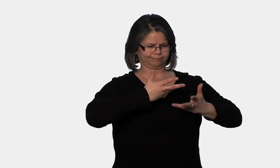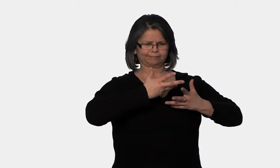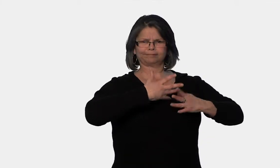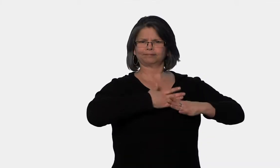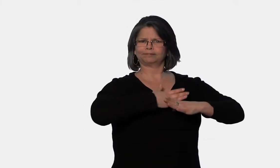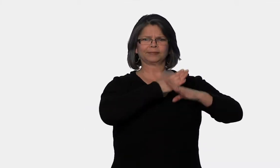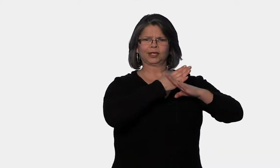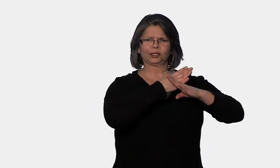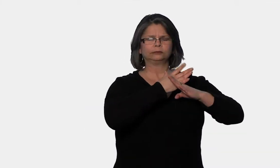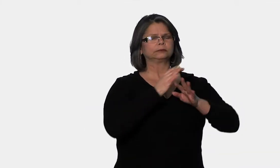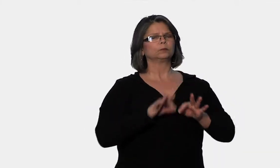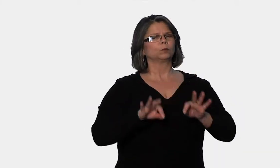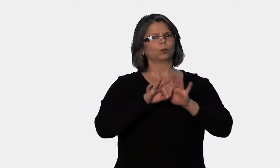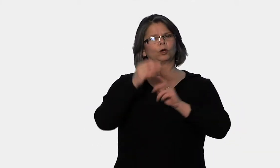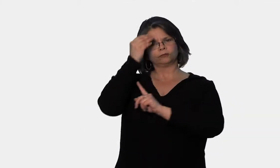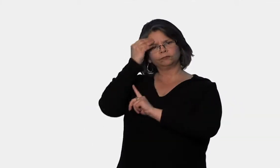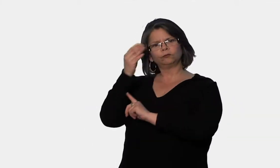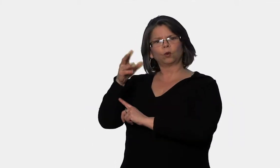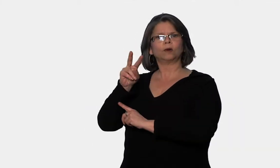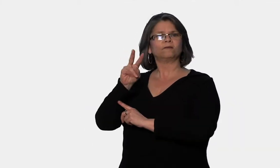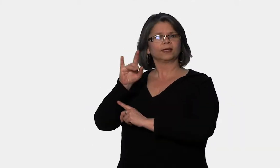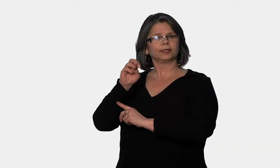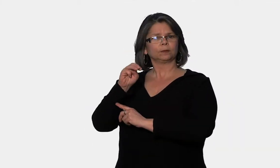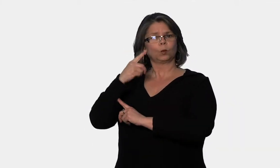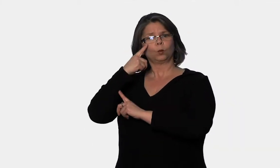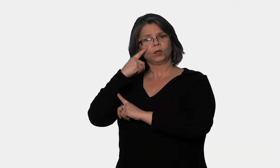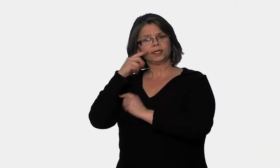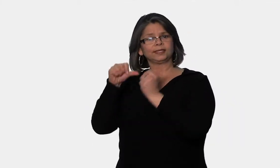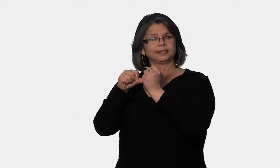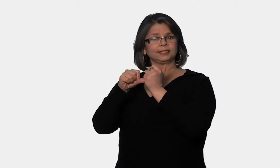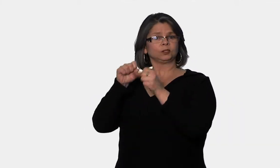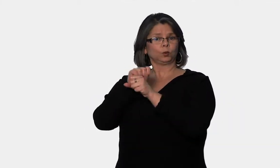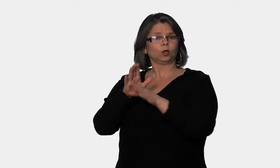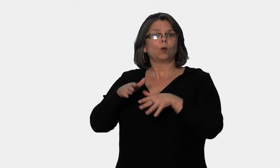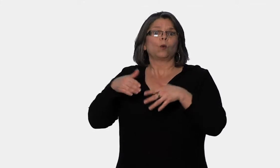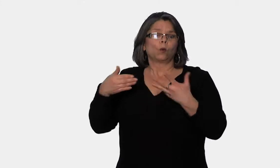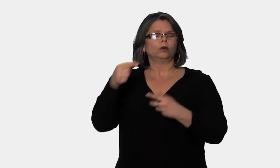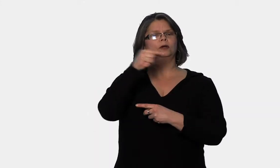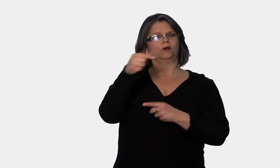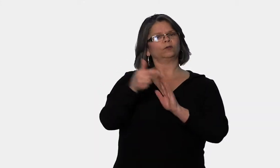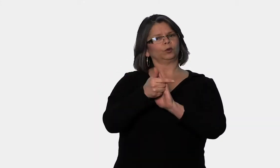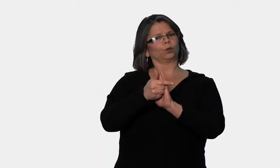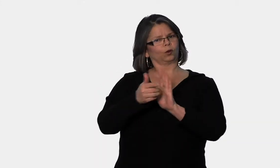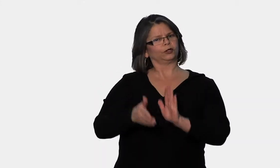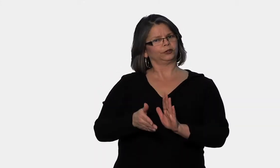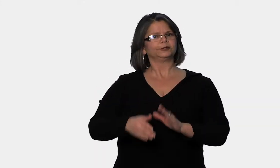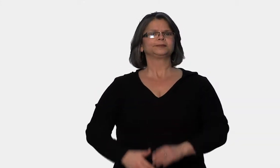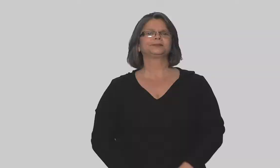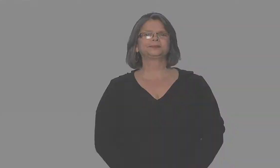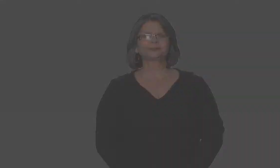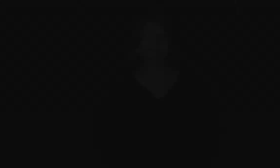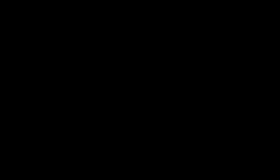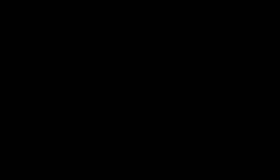about a domestic assault complaint, you should tell the Victim/Witness Service Worker or the Crown Counsel.